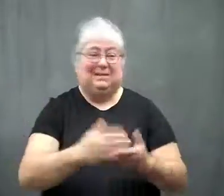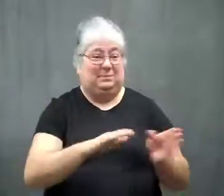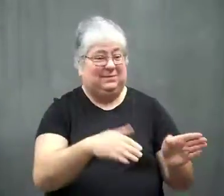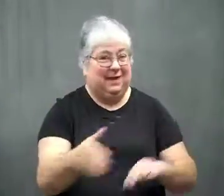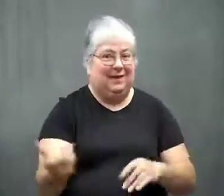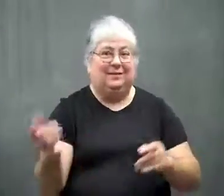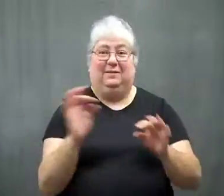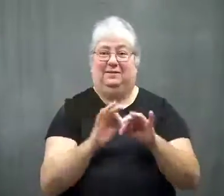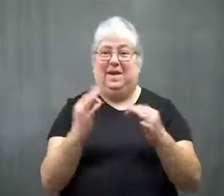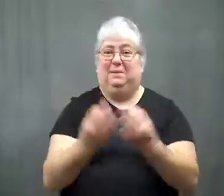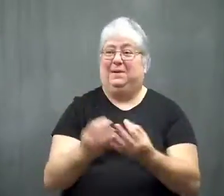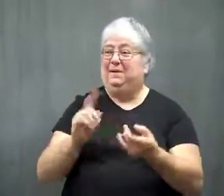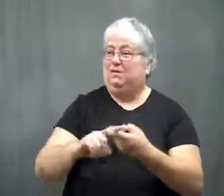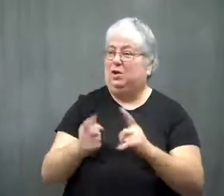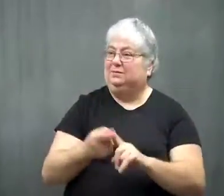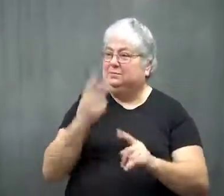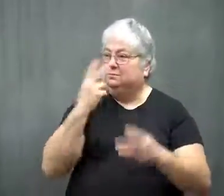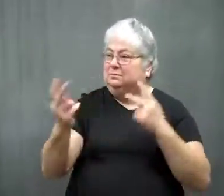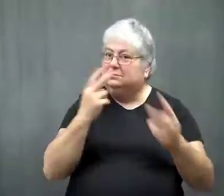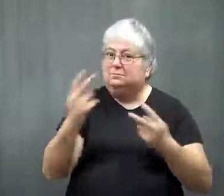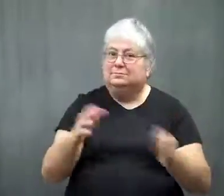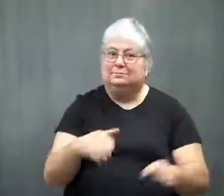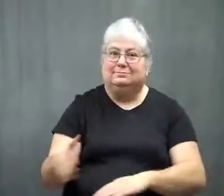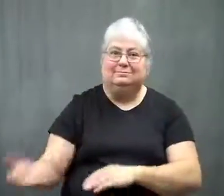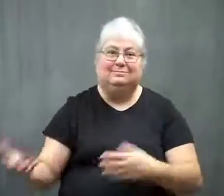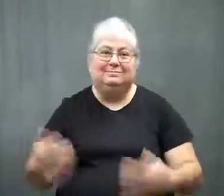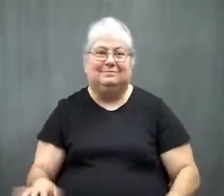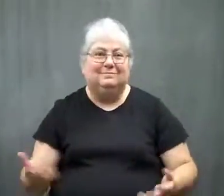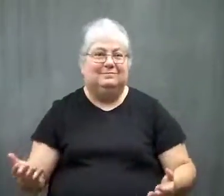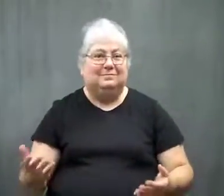Some died there, and their family and friends had to deal with the loss.